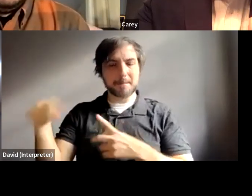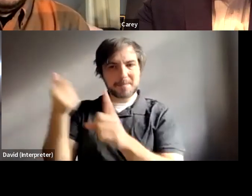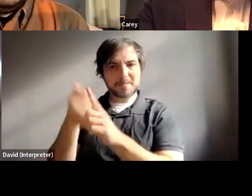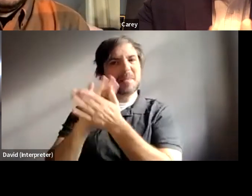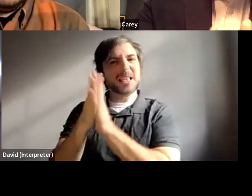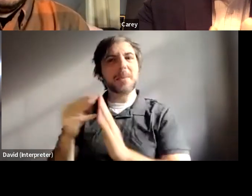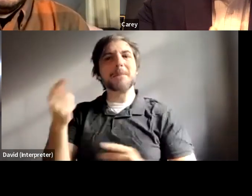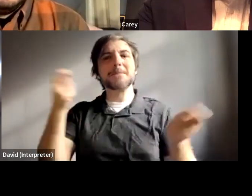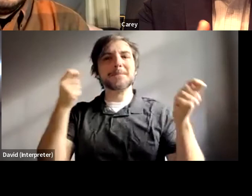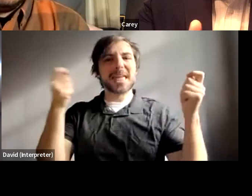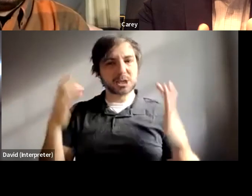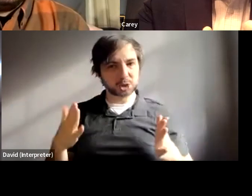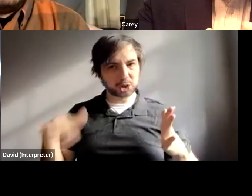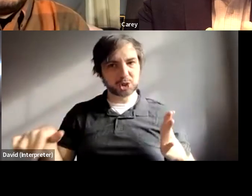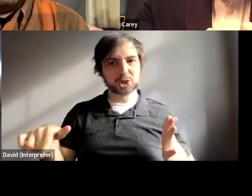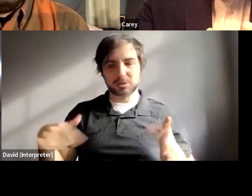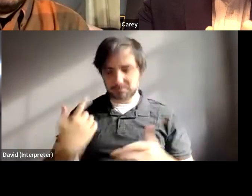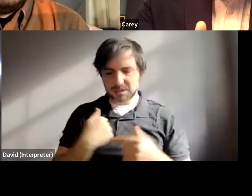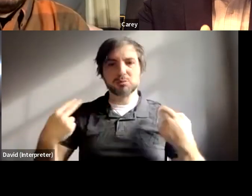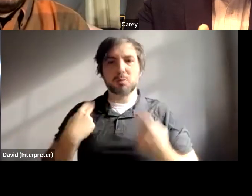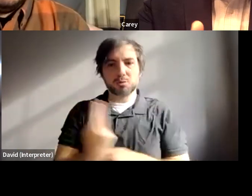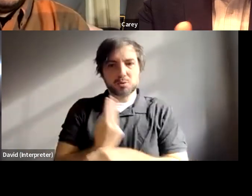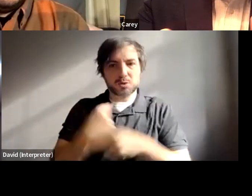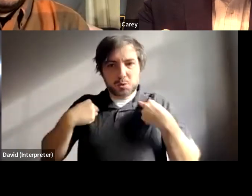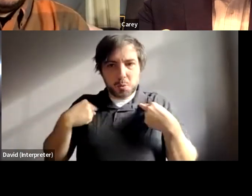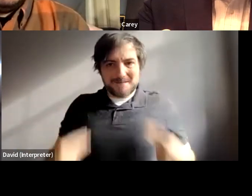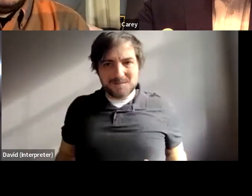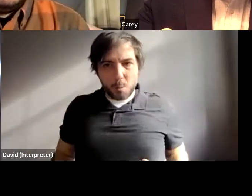uniform and dress. One of the things about this young man